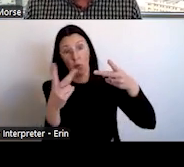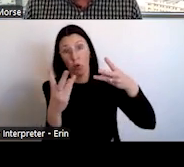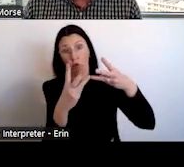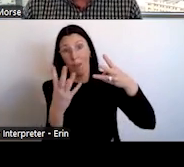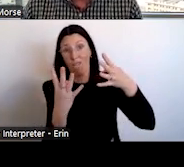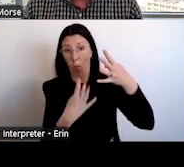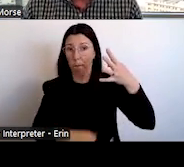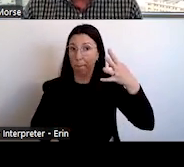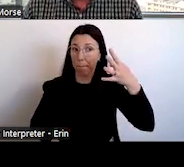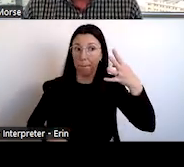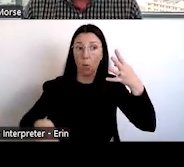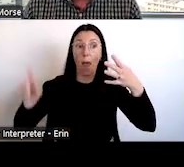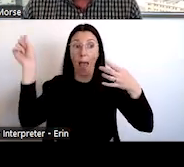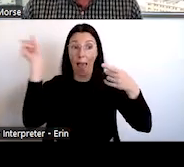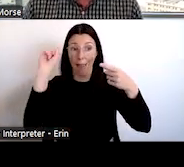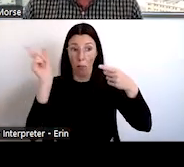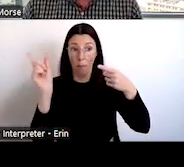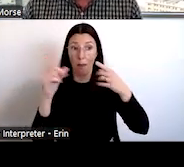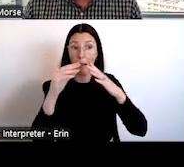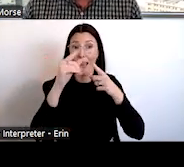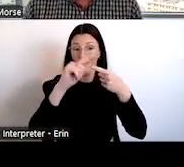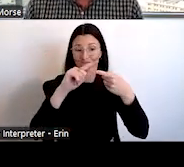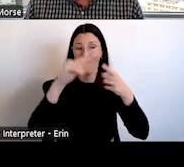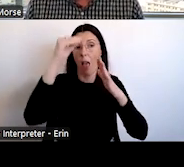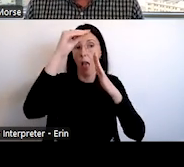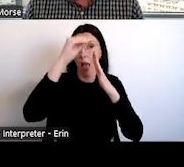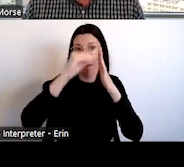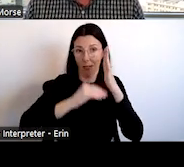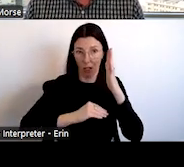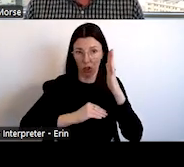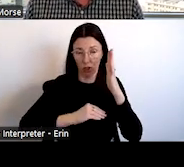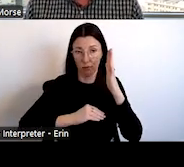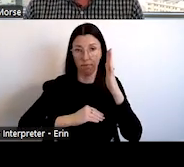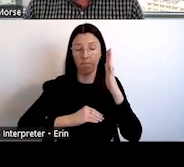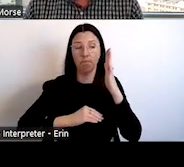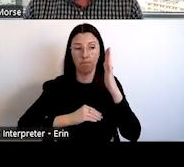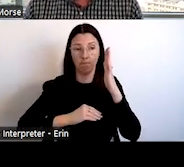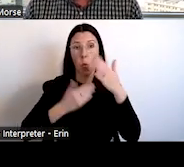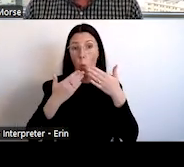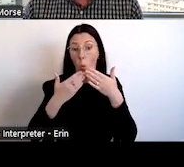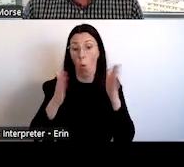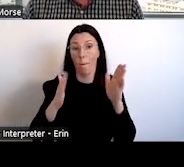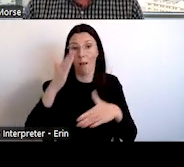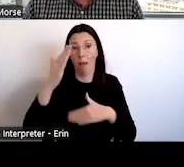the application stage at the moment, and applications are open until 5 August.